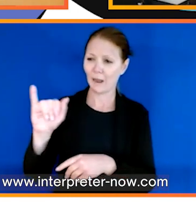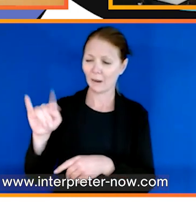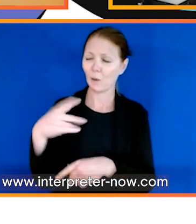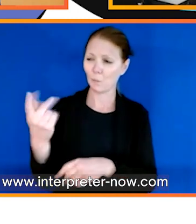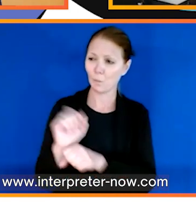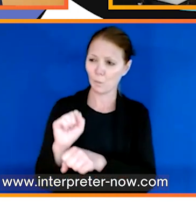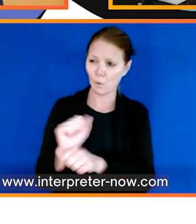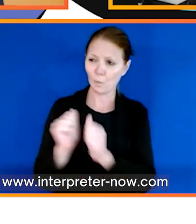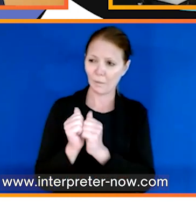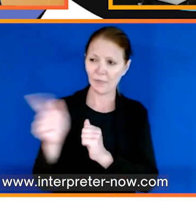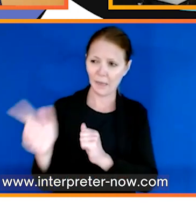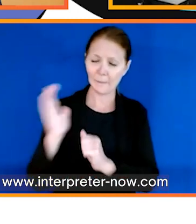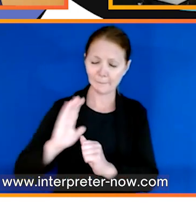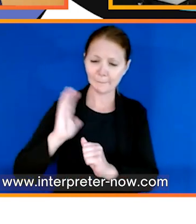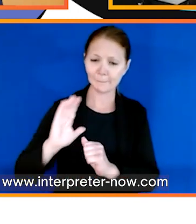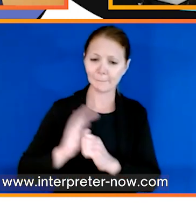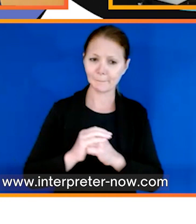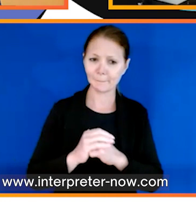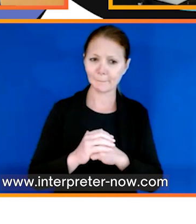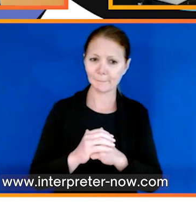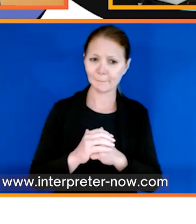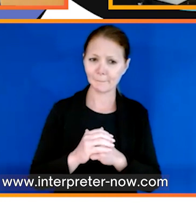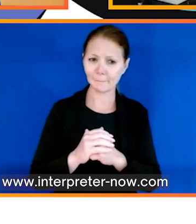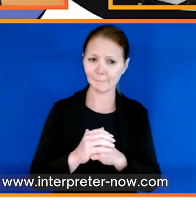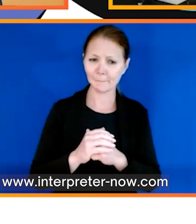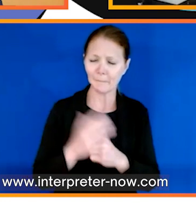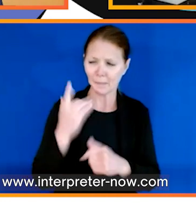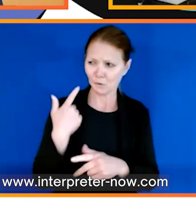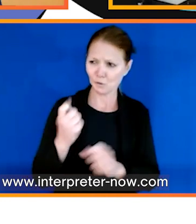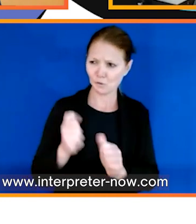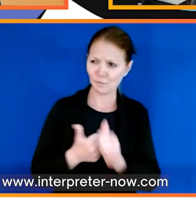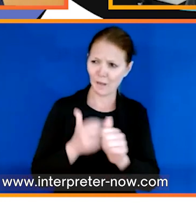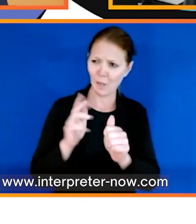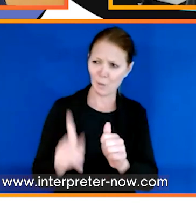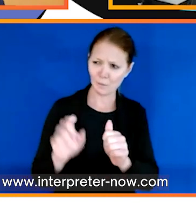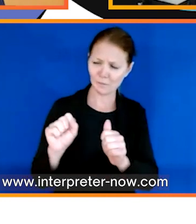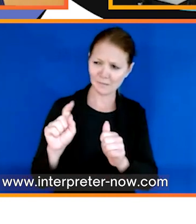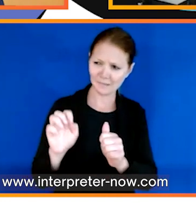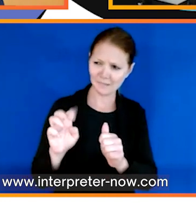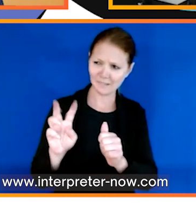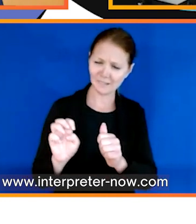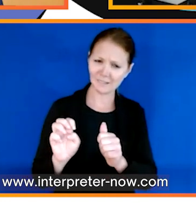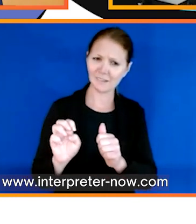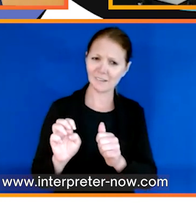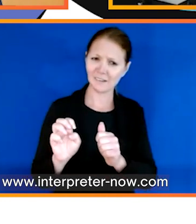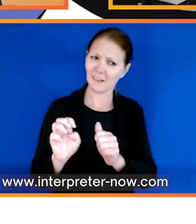We should probably follow-up with Steve, CEO of Reddit these days.